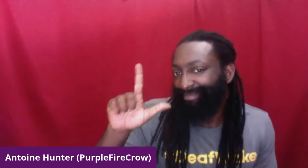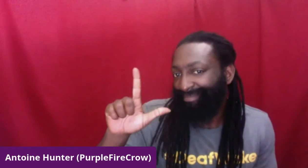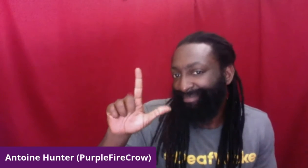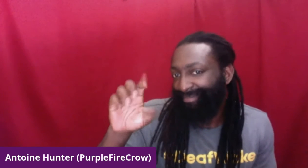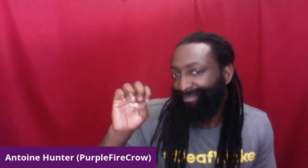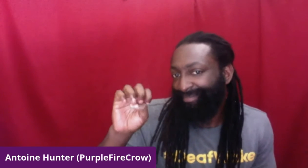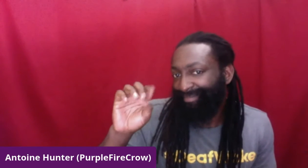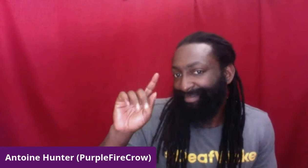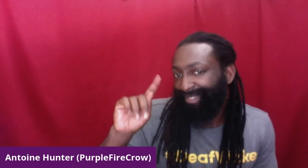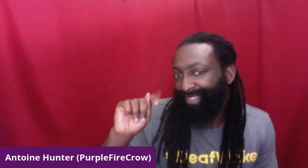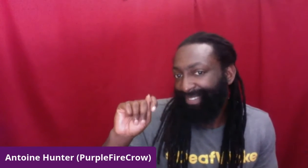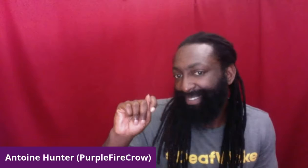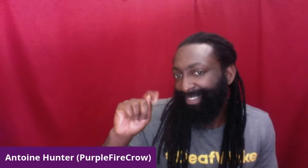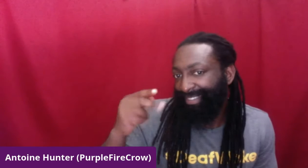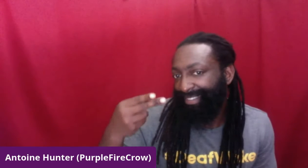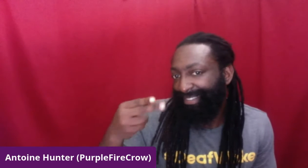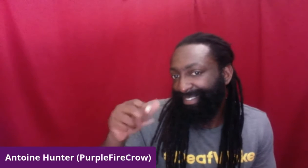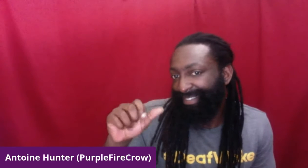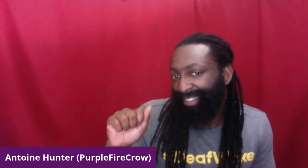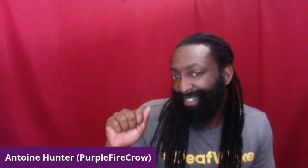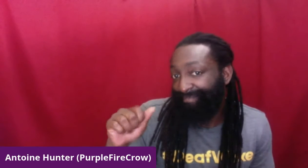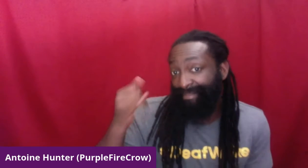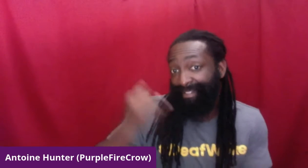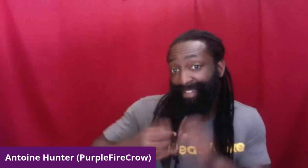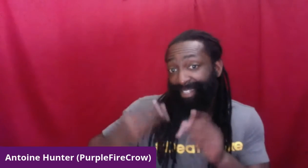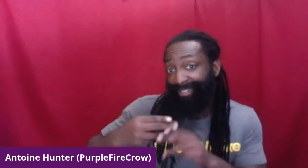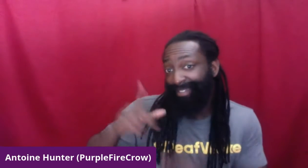Our guests for this evening is that Aleatha Lindsay.